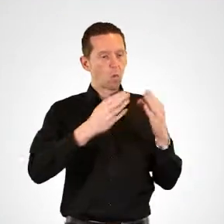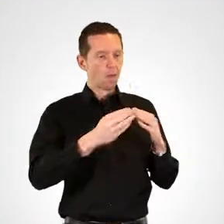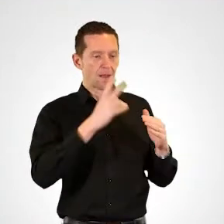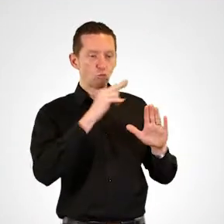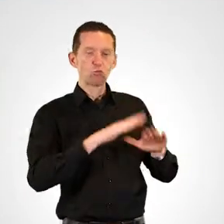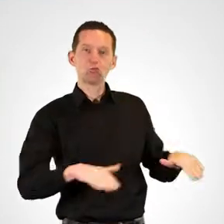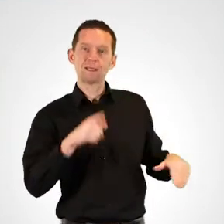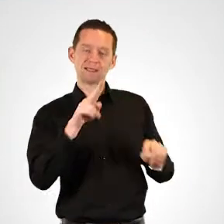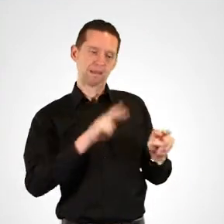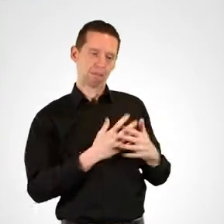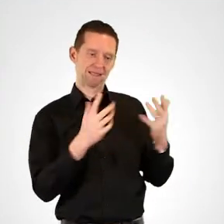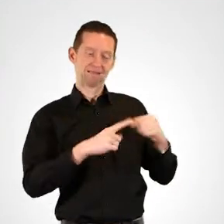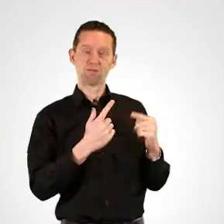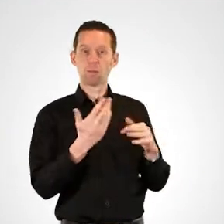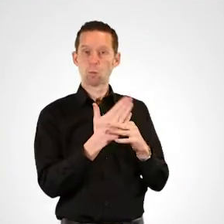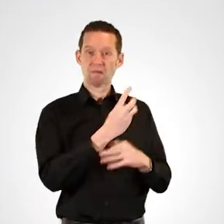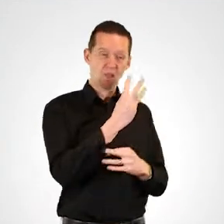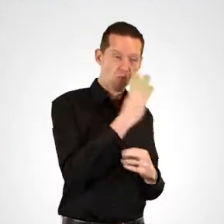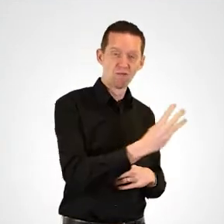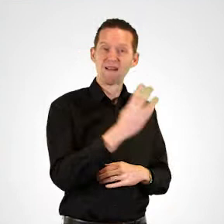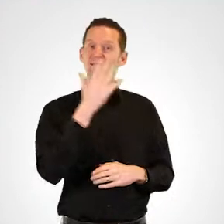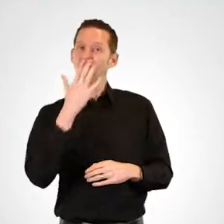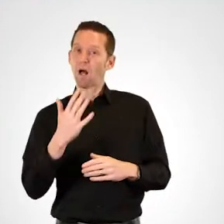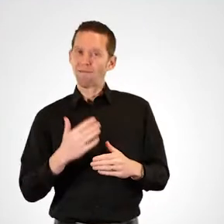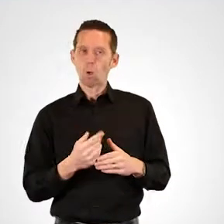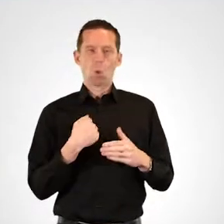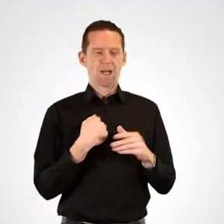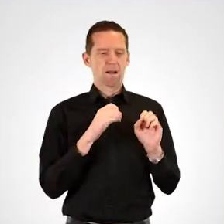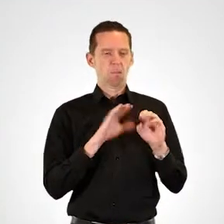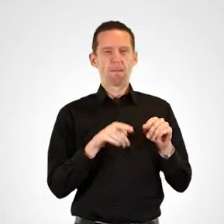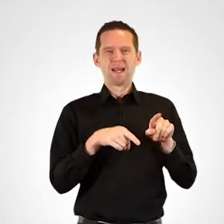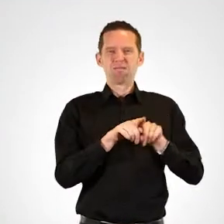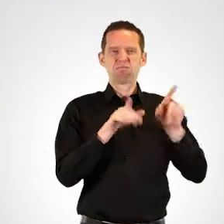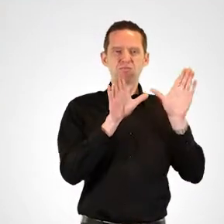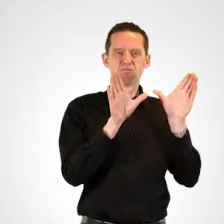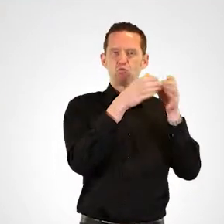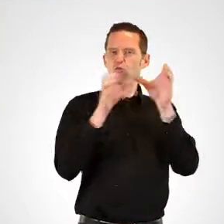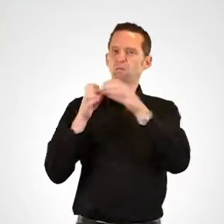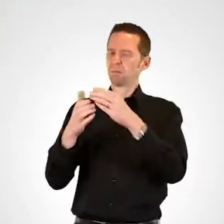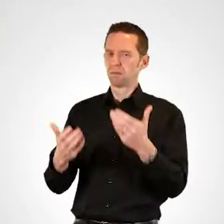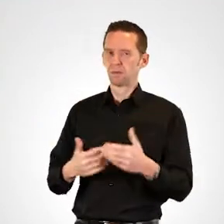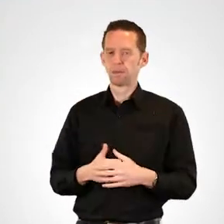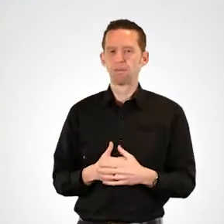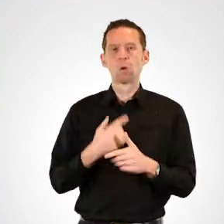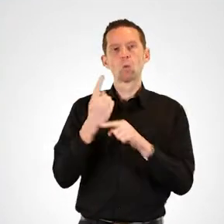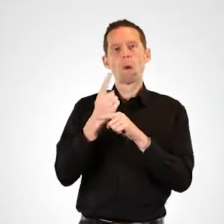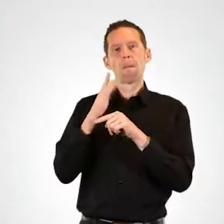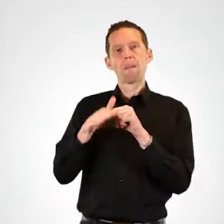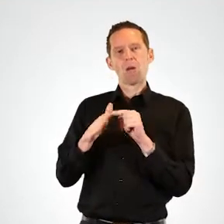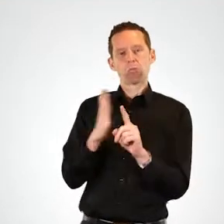knows there's a big difference between a three-year-old and a five-year-old. And we've put these into one band. So I want to talk a little bit about the earlier crowd,